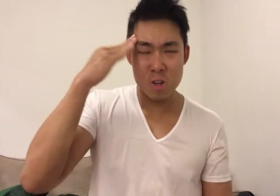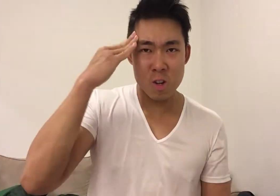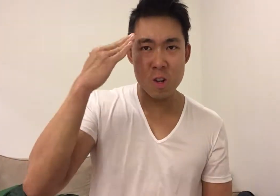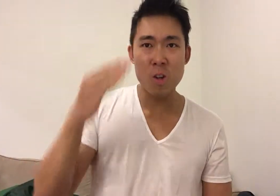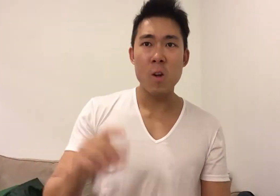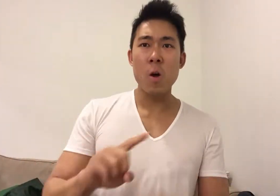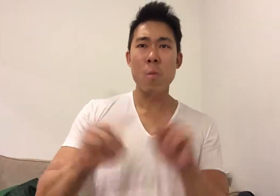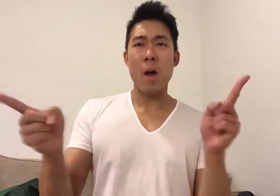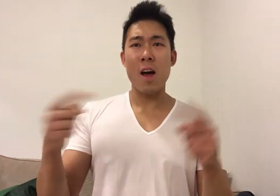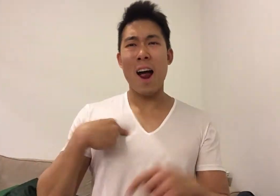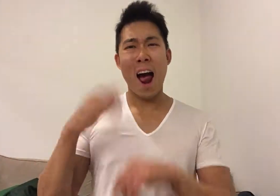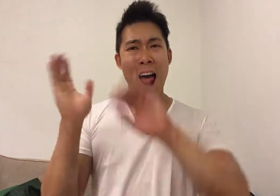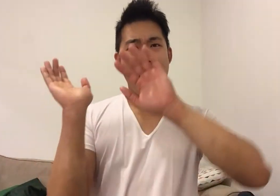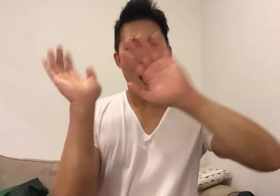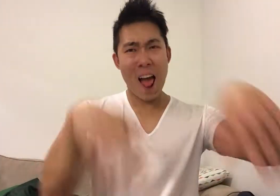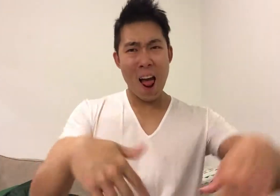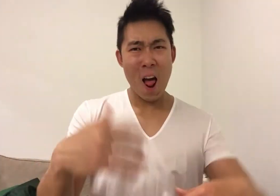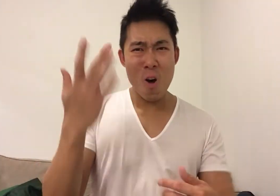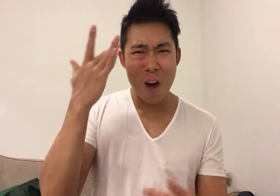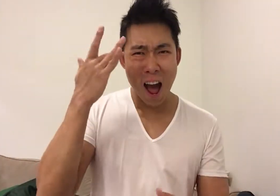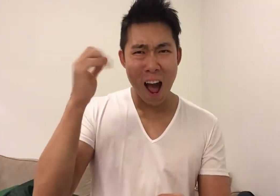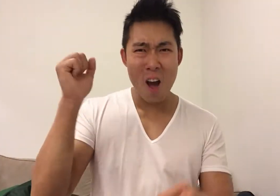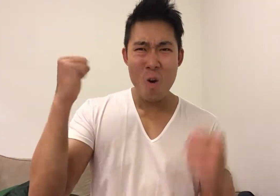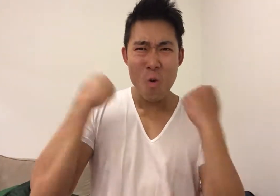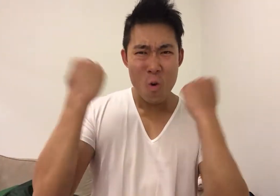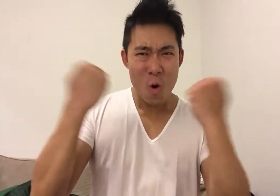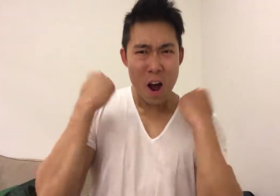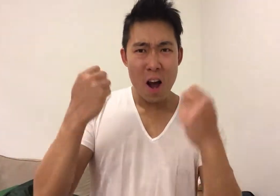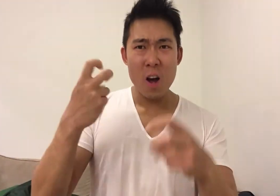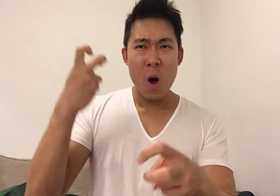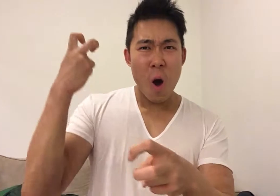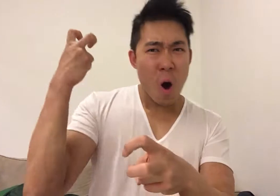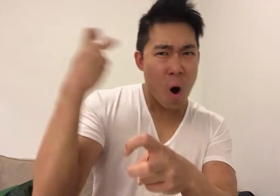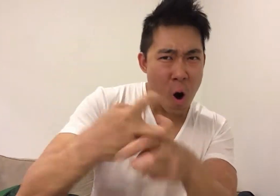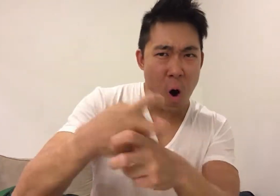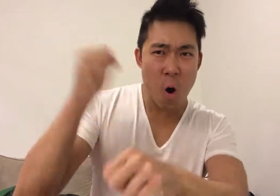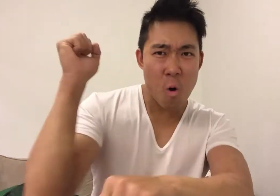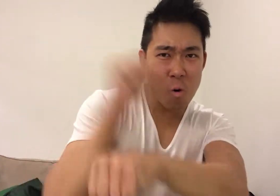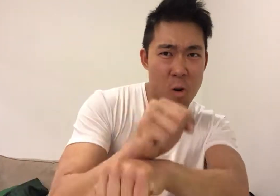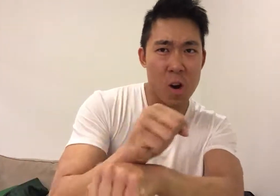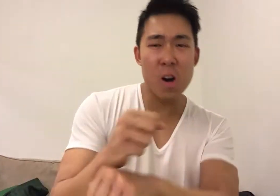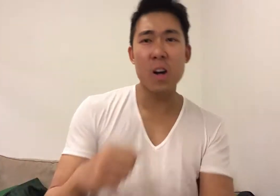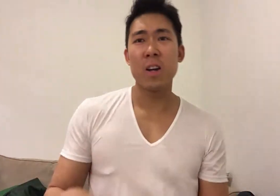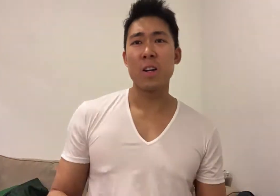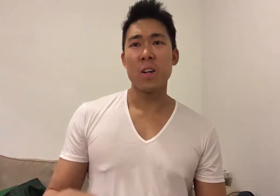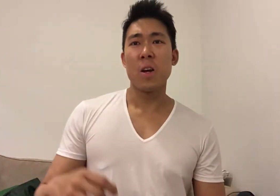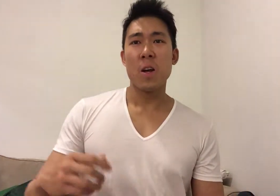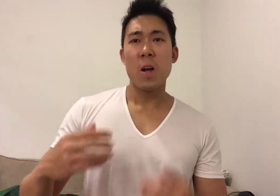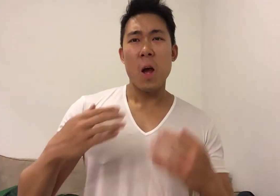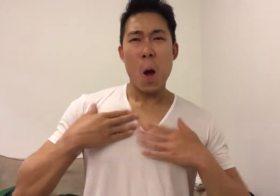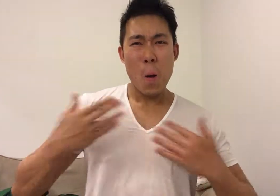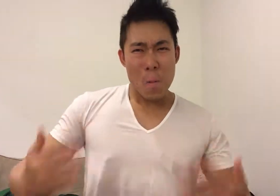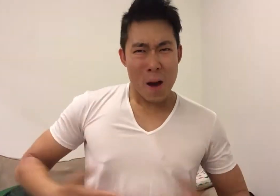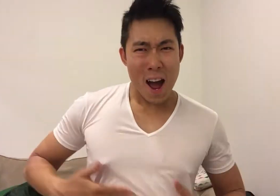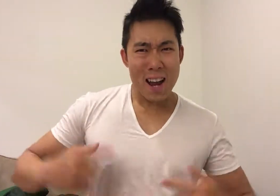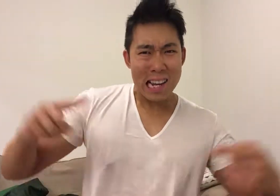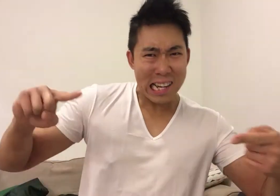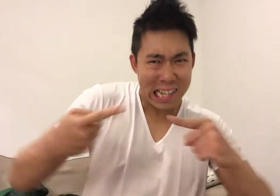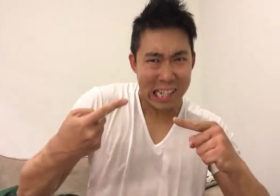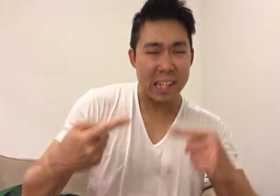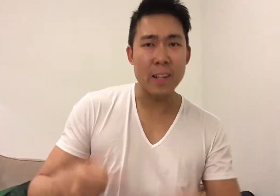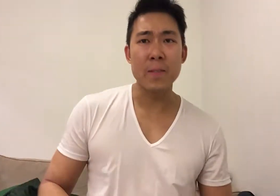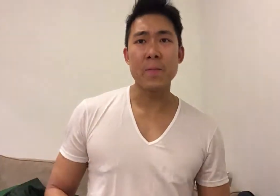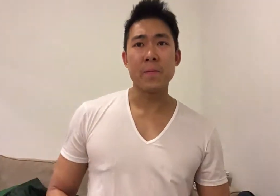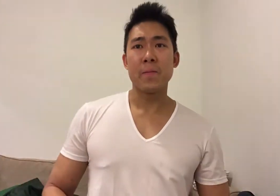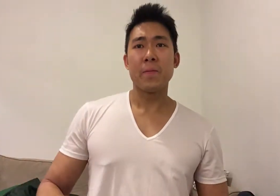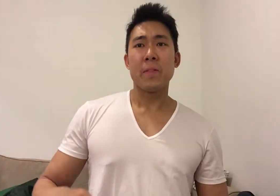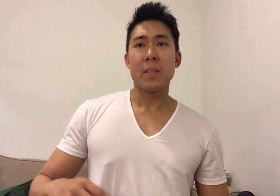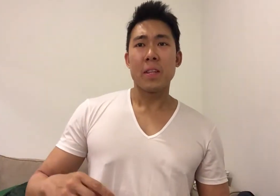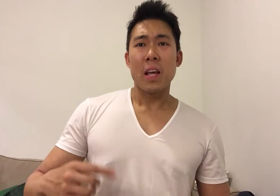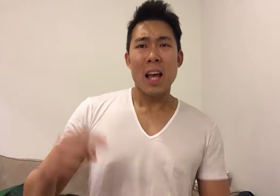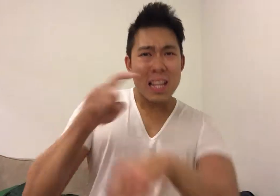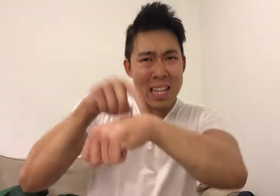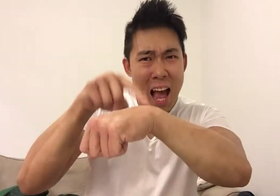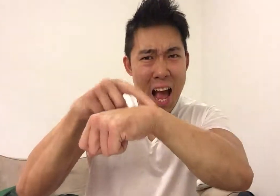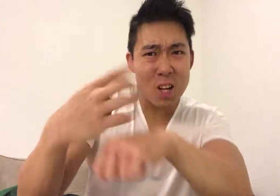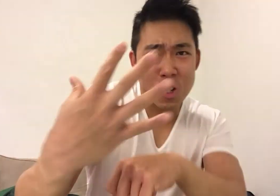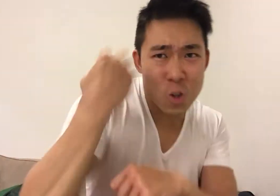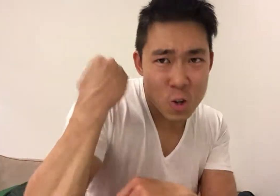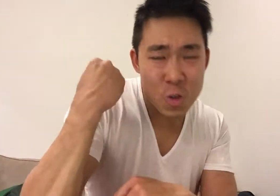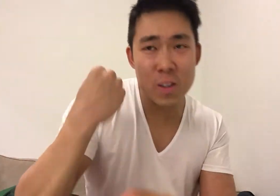However, I thought exercising wasn't worth it since it's hard work, body aches, and time-consuming!